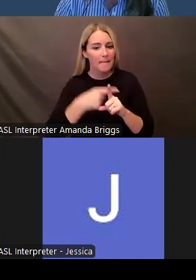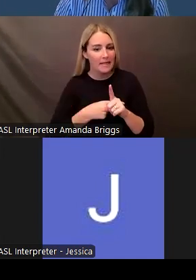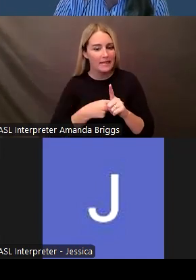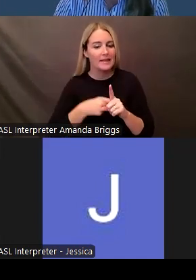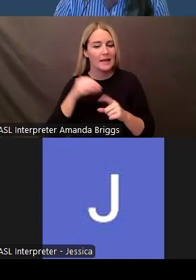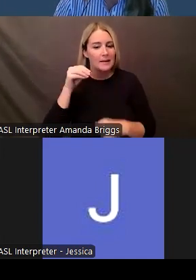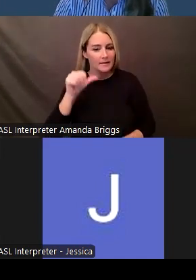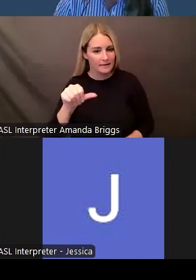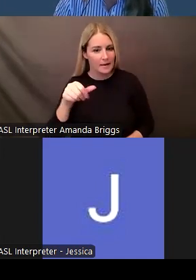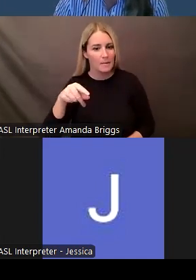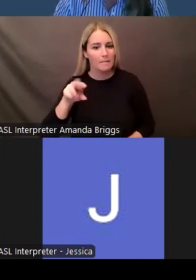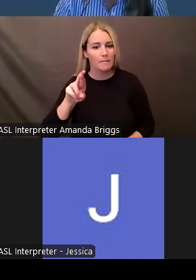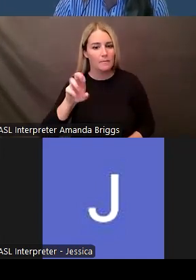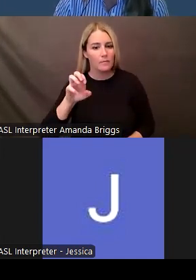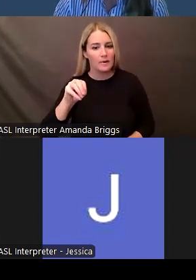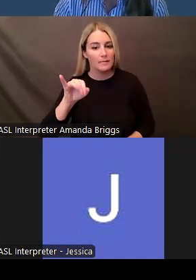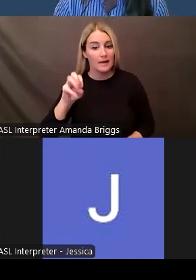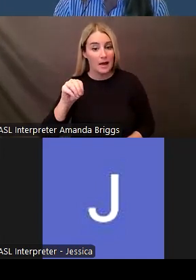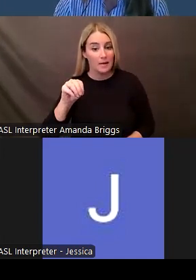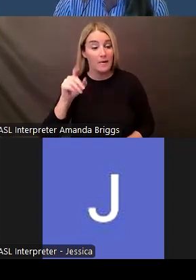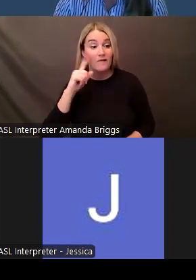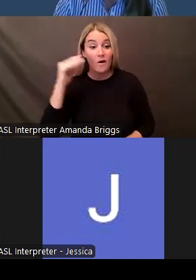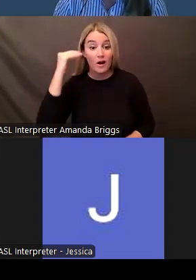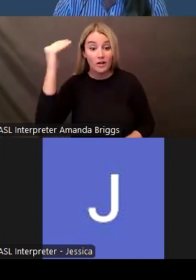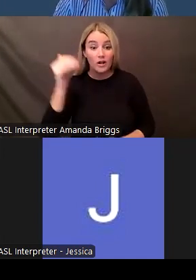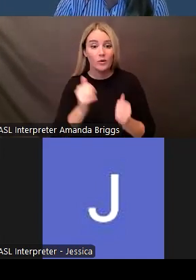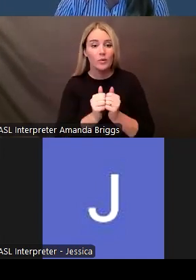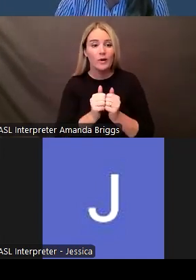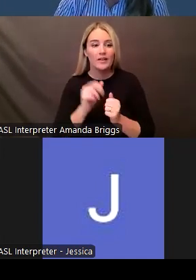for adults with unsatisfactory immigration status.